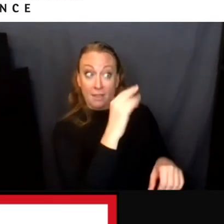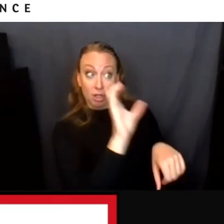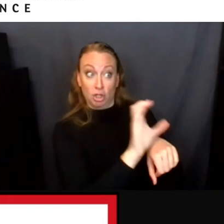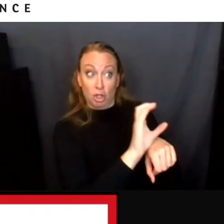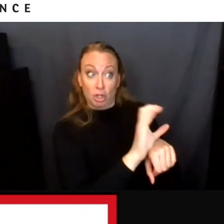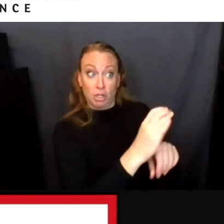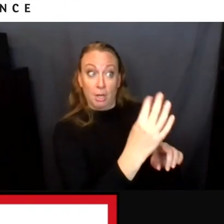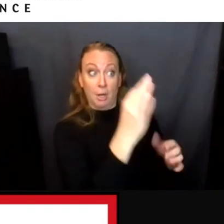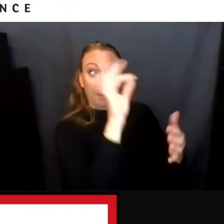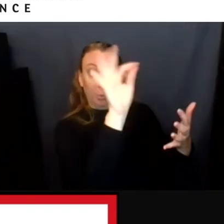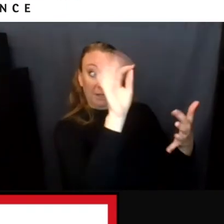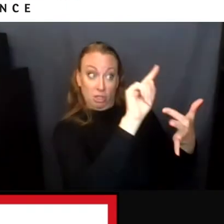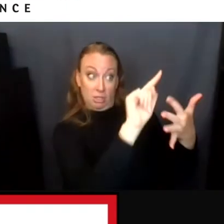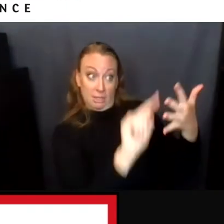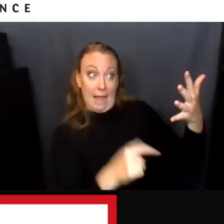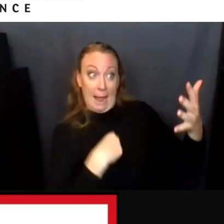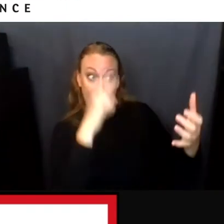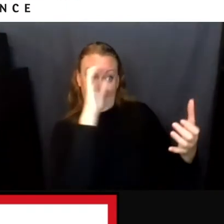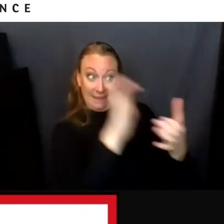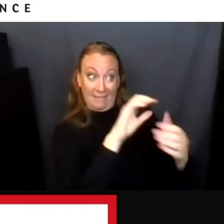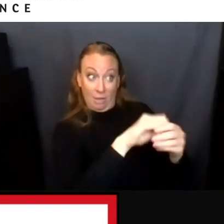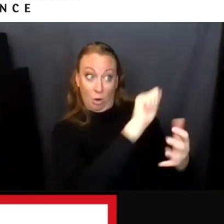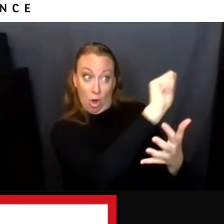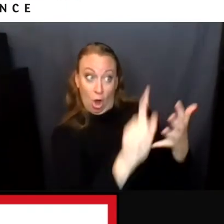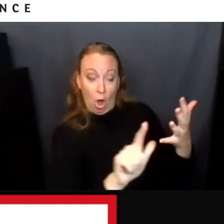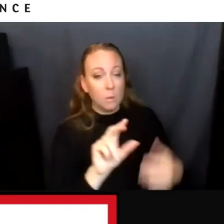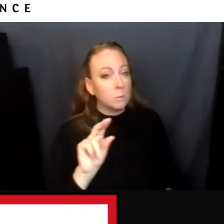but I believe in a spiritual being.